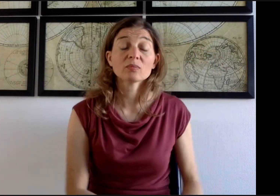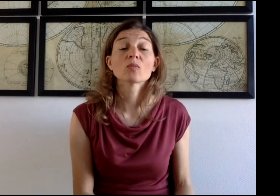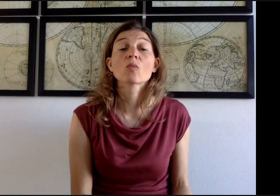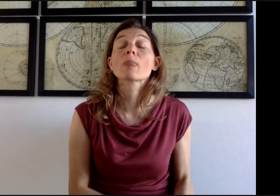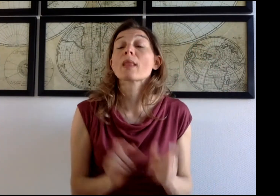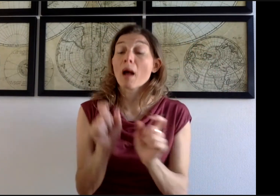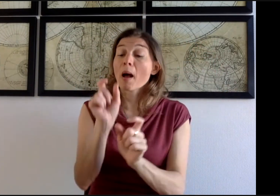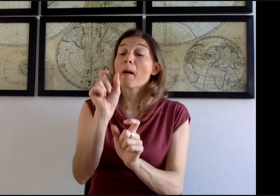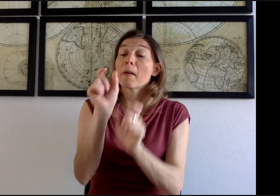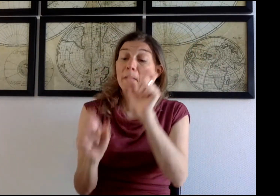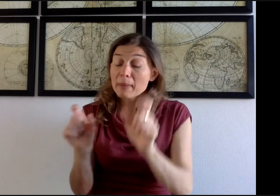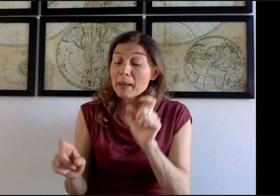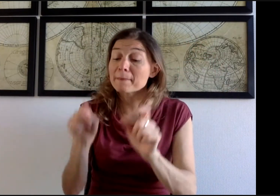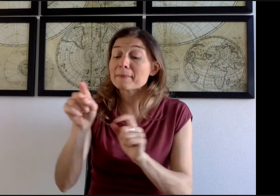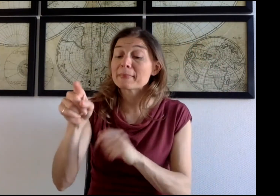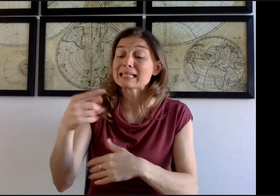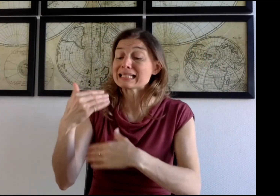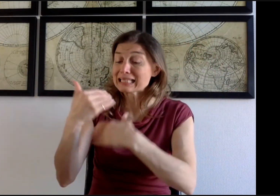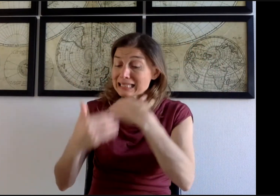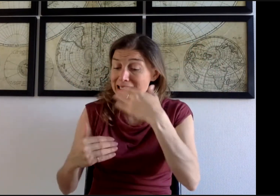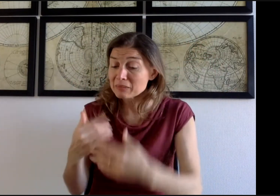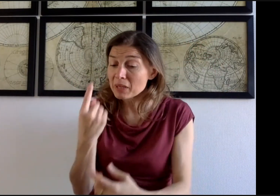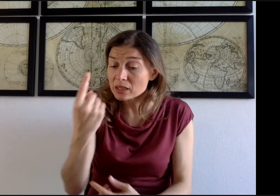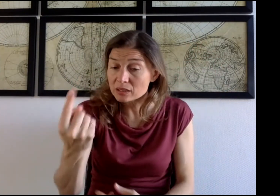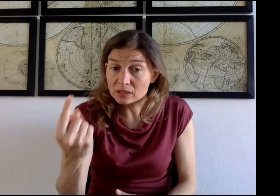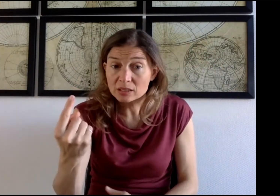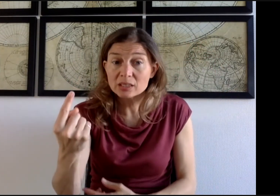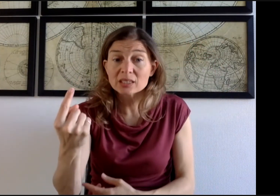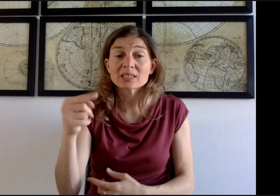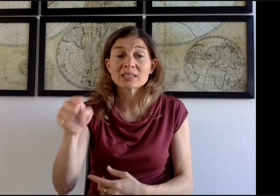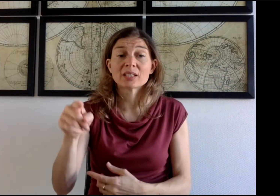such as personal assistants sign language interpreters, mediators,